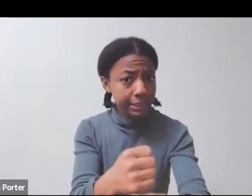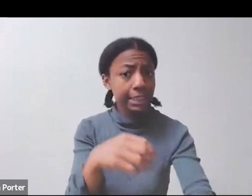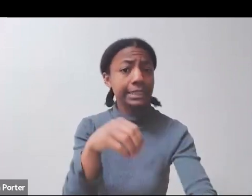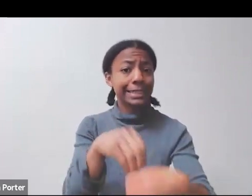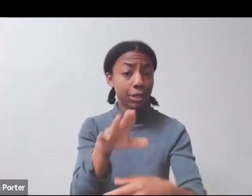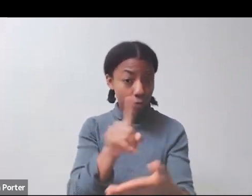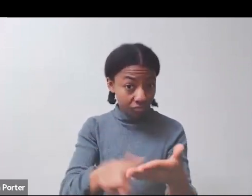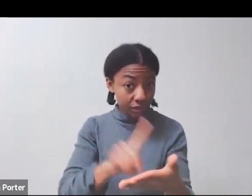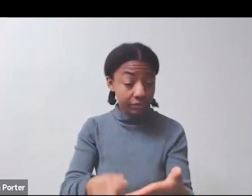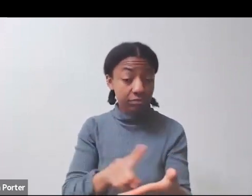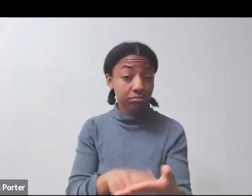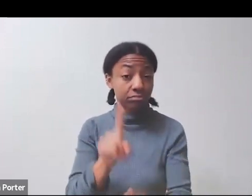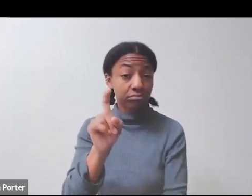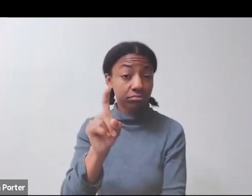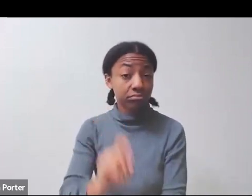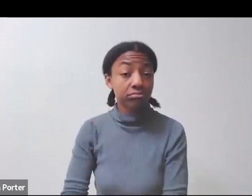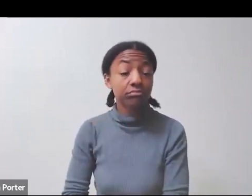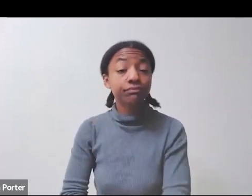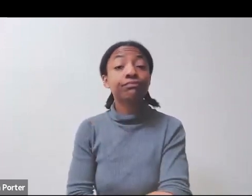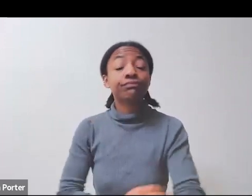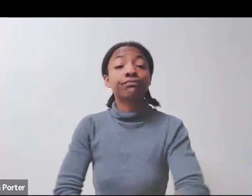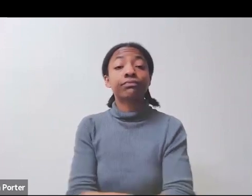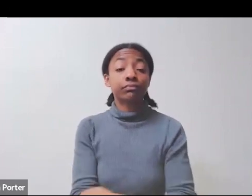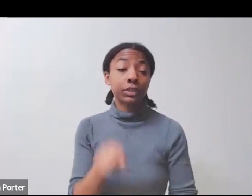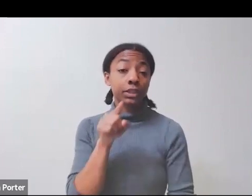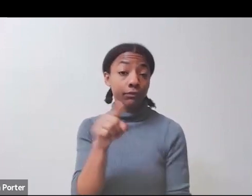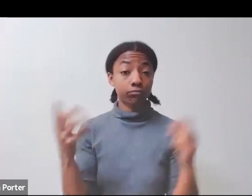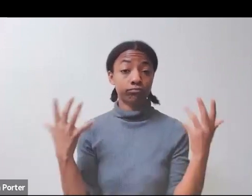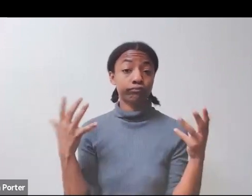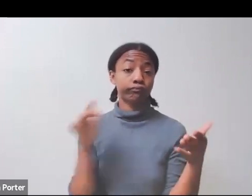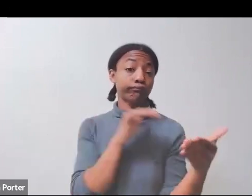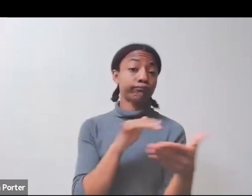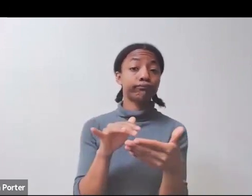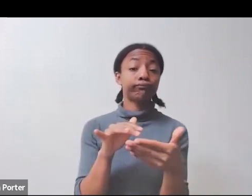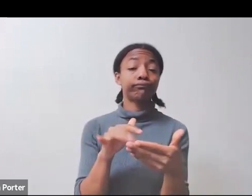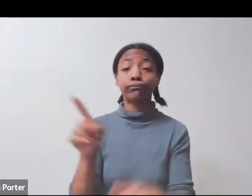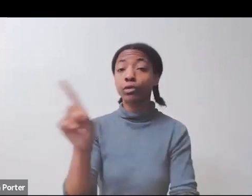has involved compiling any of those resources or digging into where certain statistics come from.